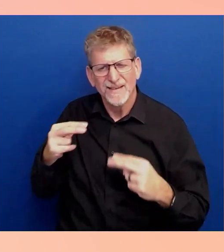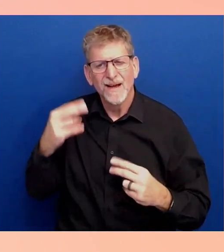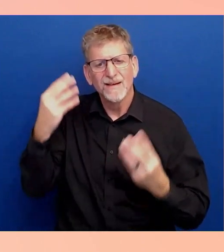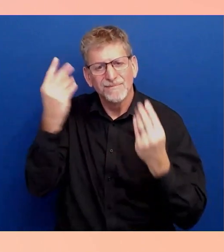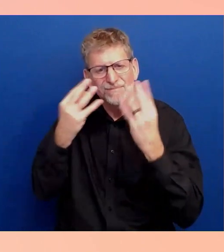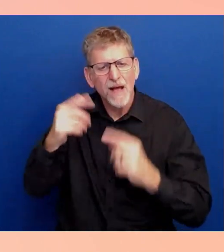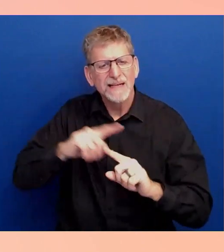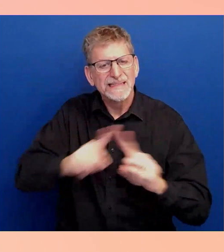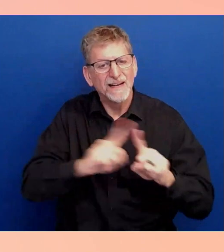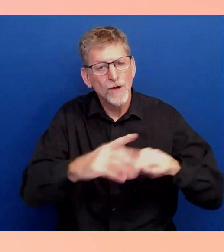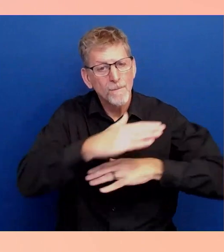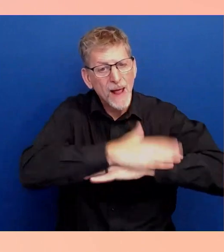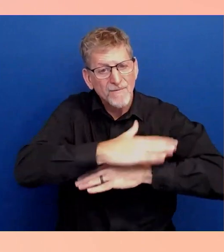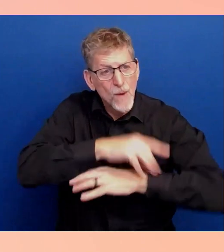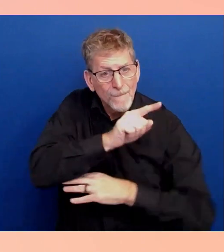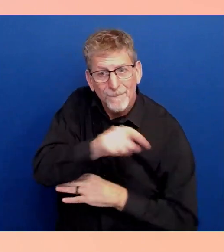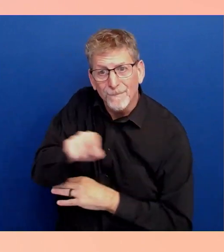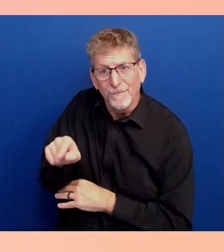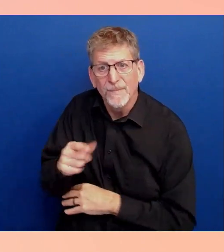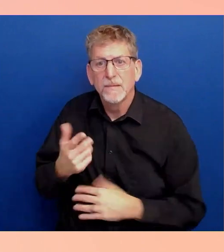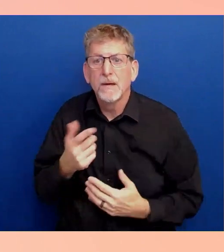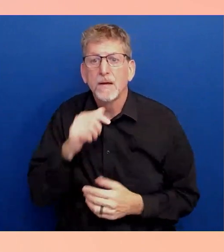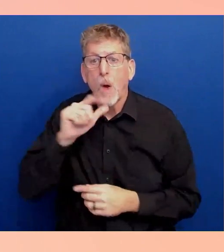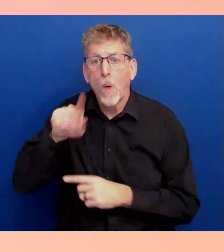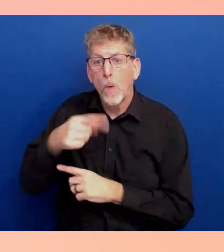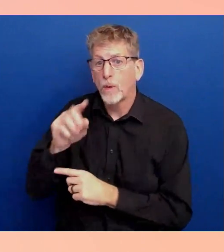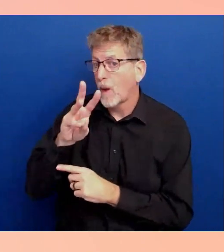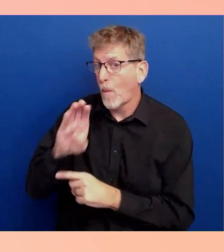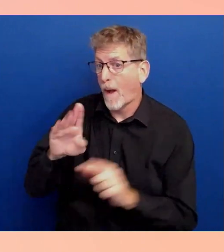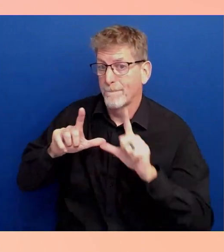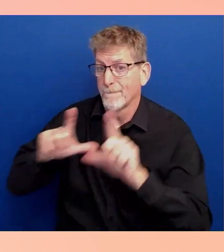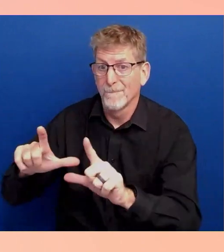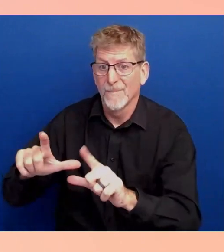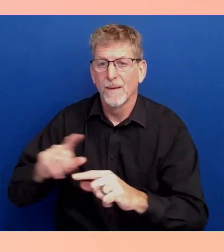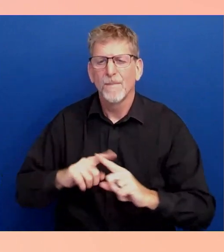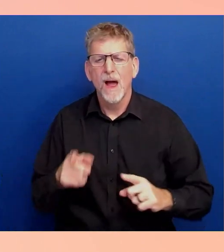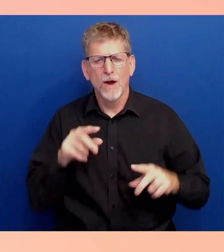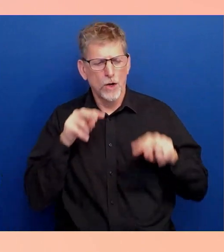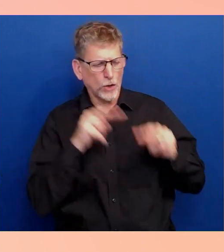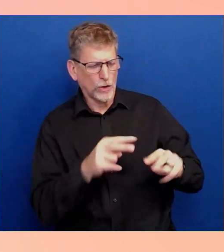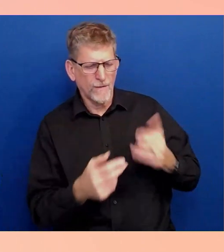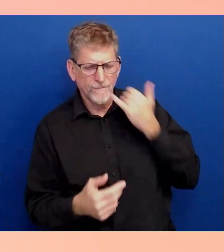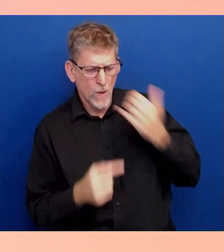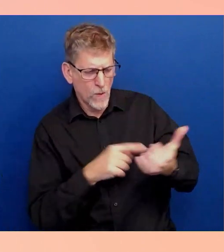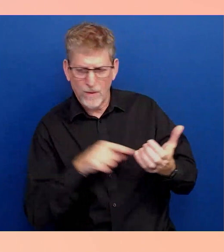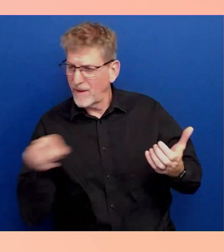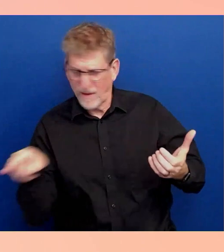explore how it will work and function on the phone, tablet, or even smart watch. Working within these restrictions can reveal